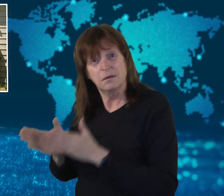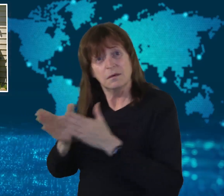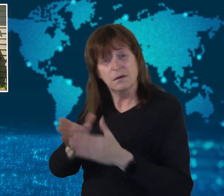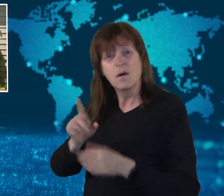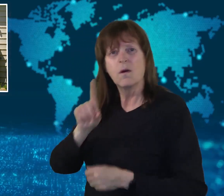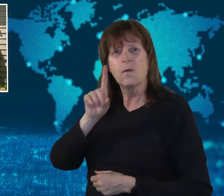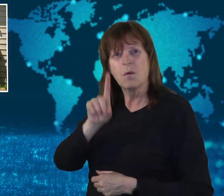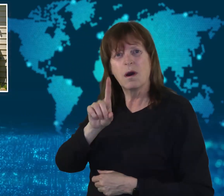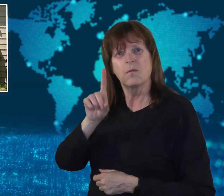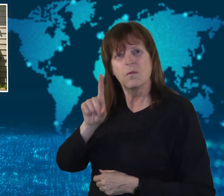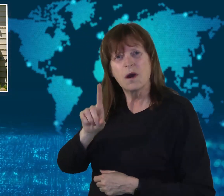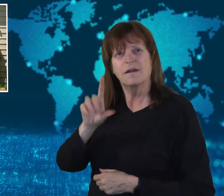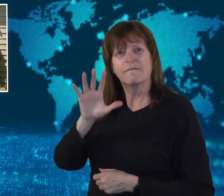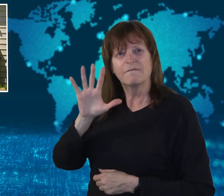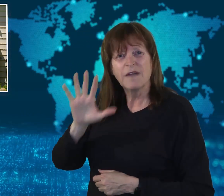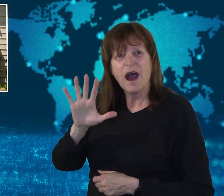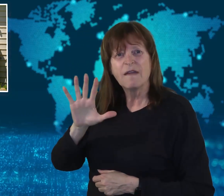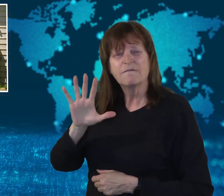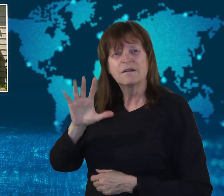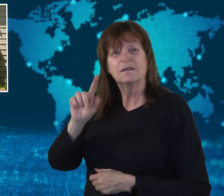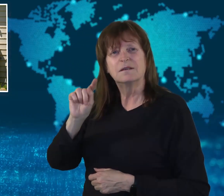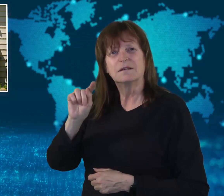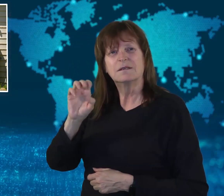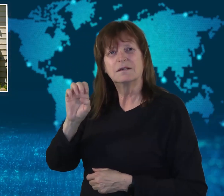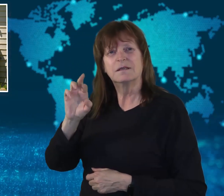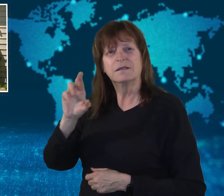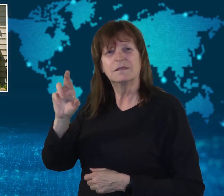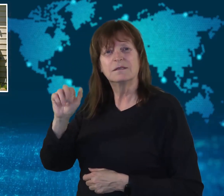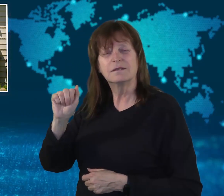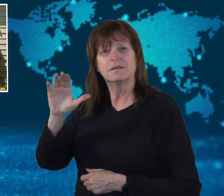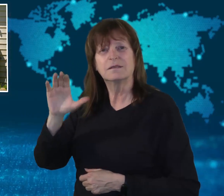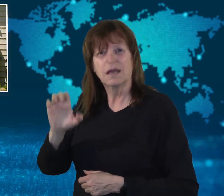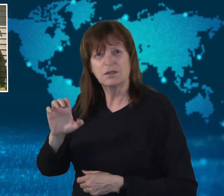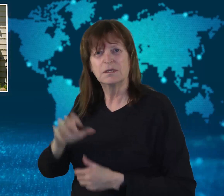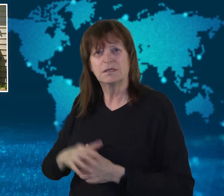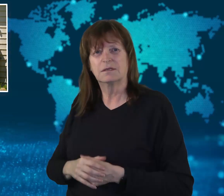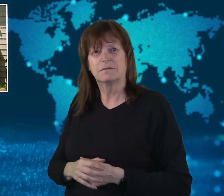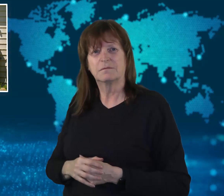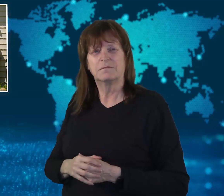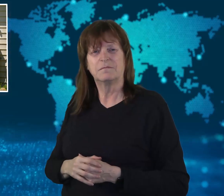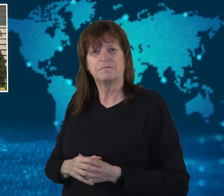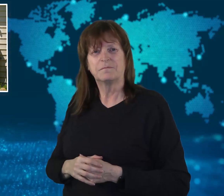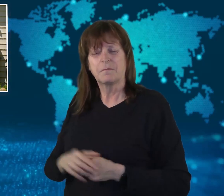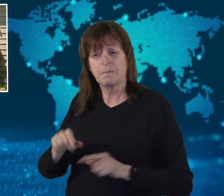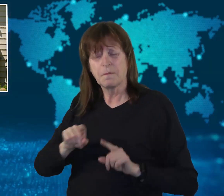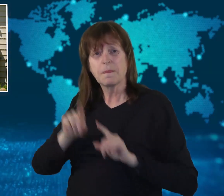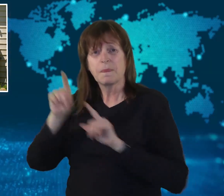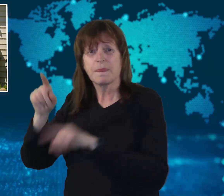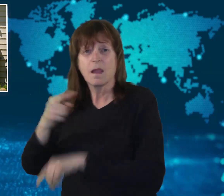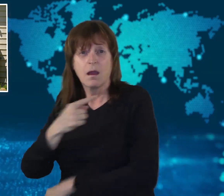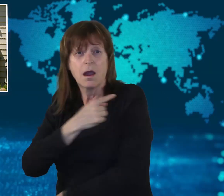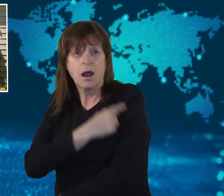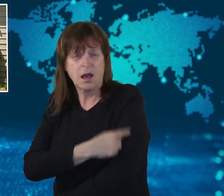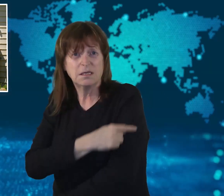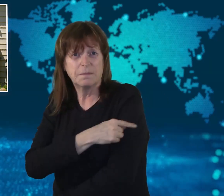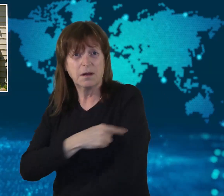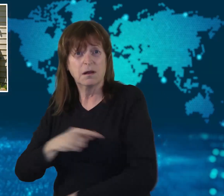He was treated at a hospital for his wounds.